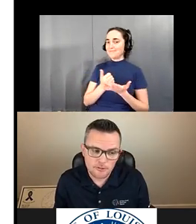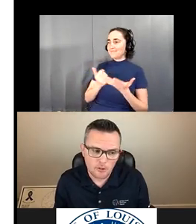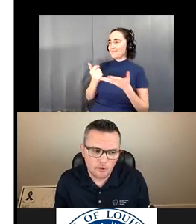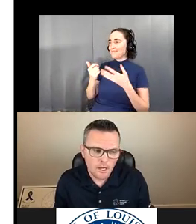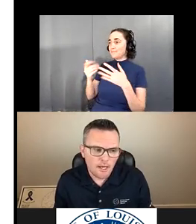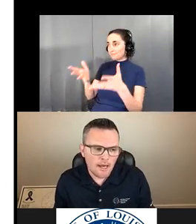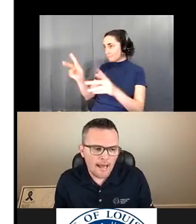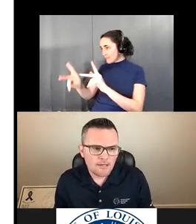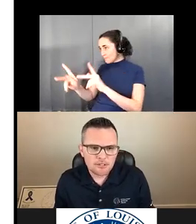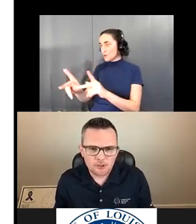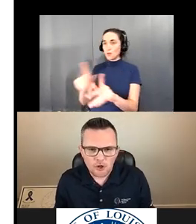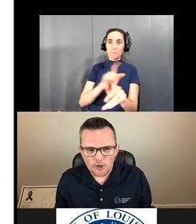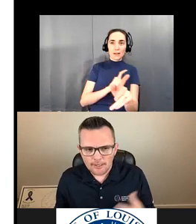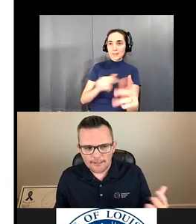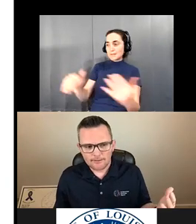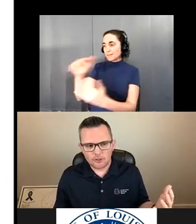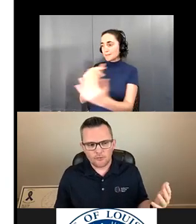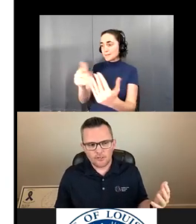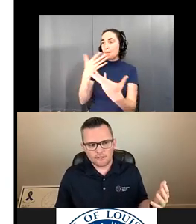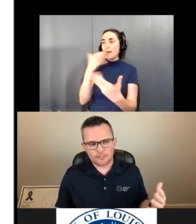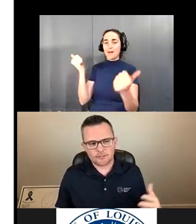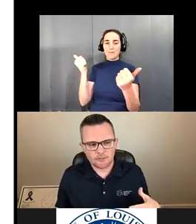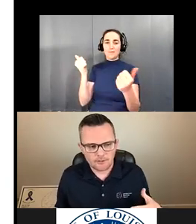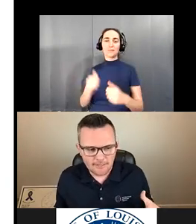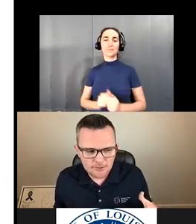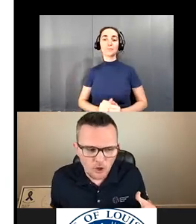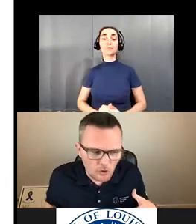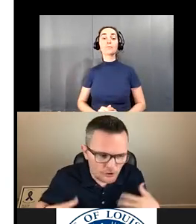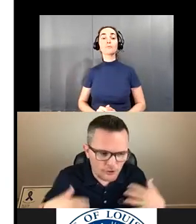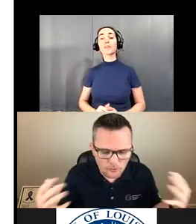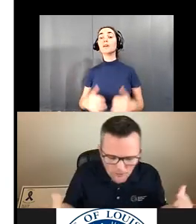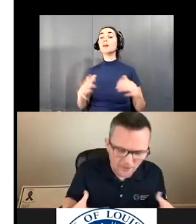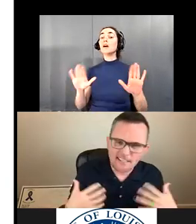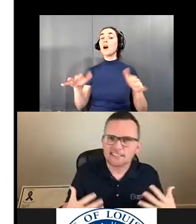so as we start you know this 15:38:20 is these are all general things to